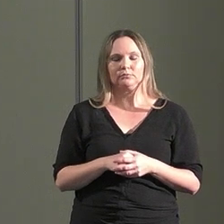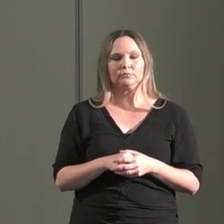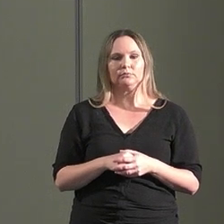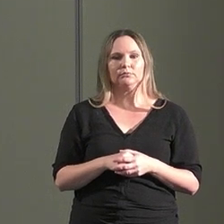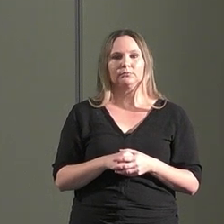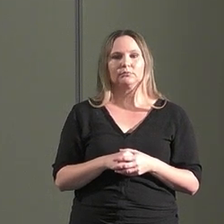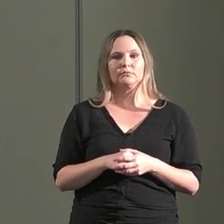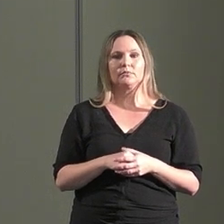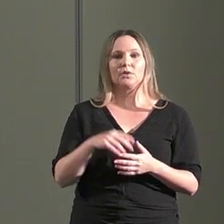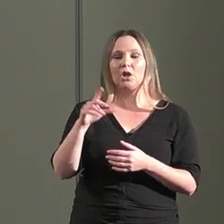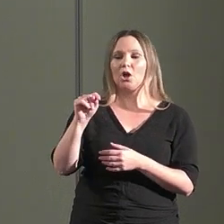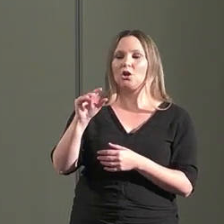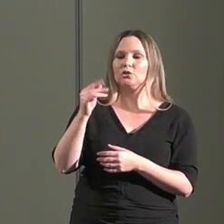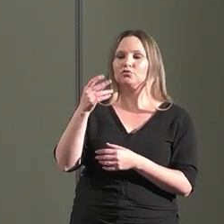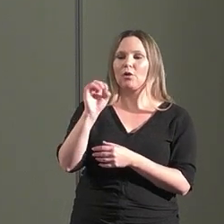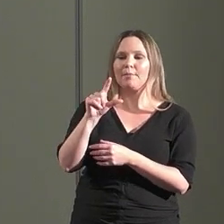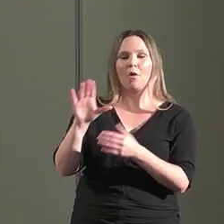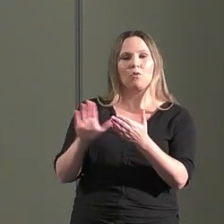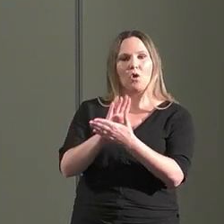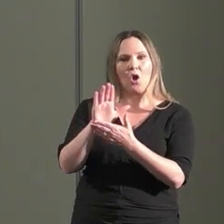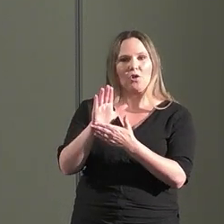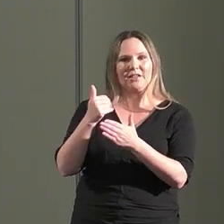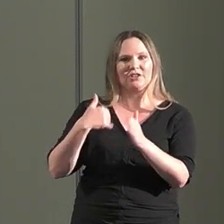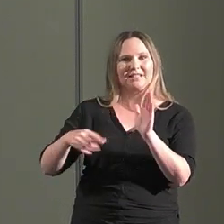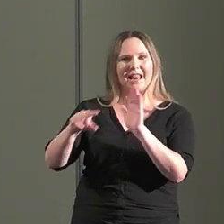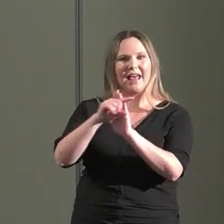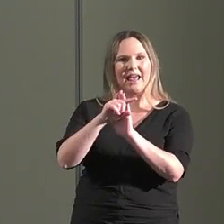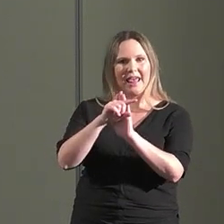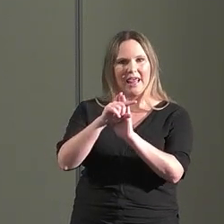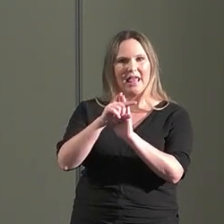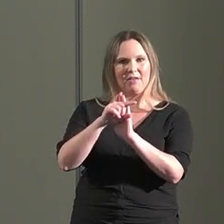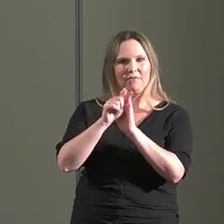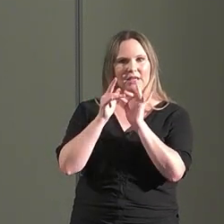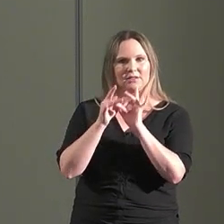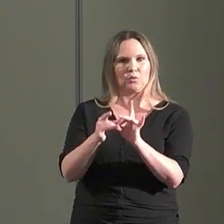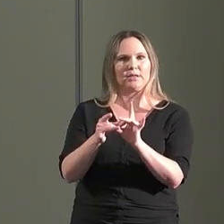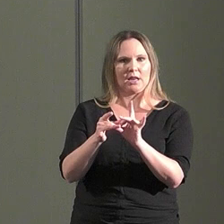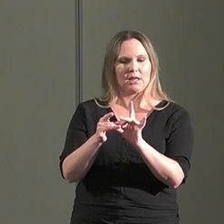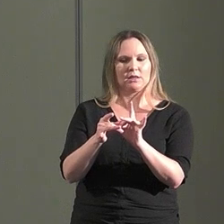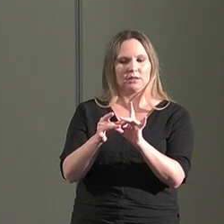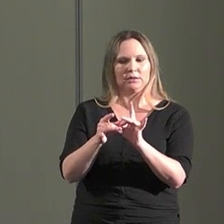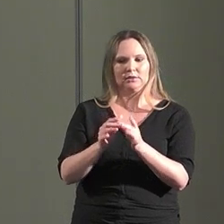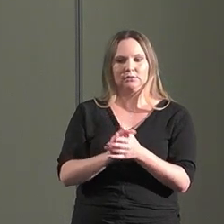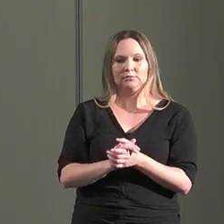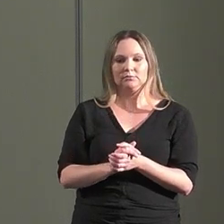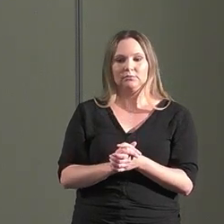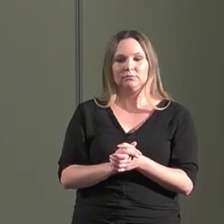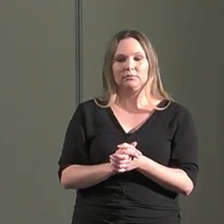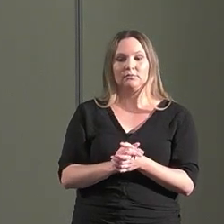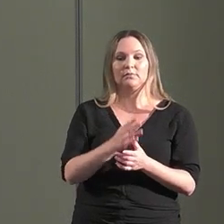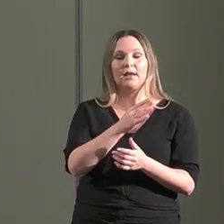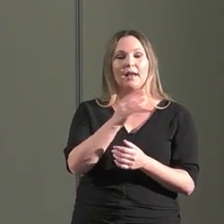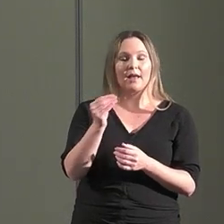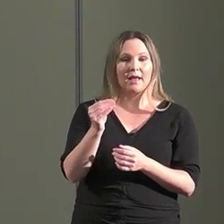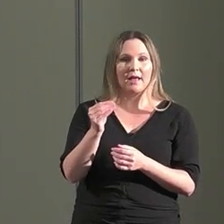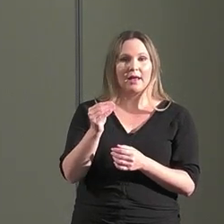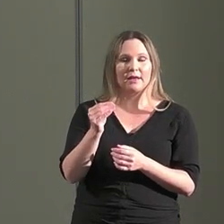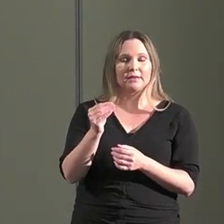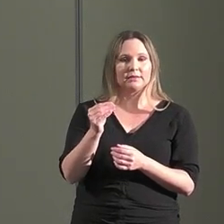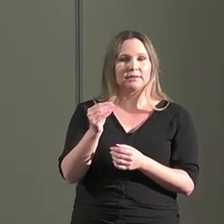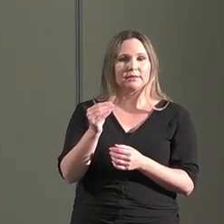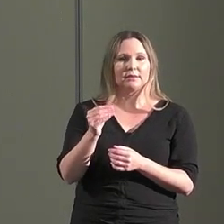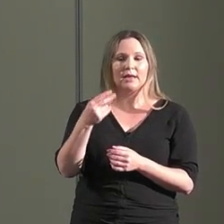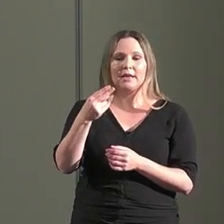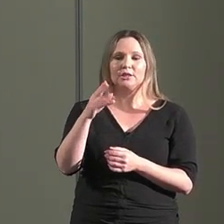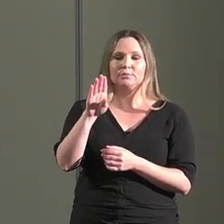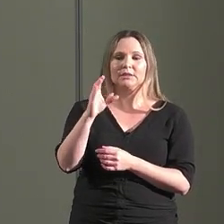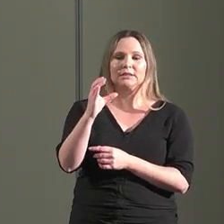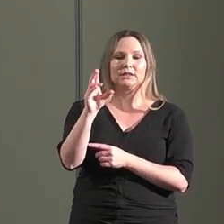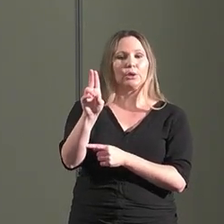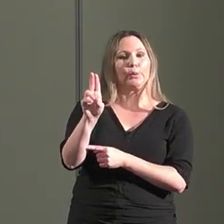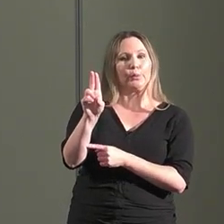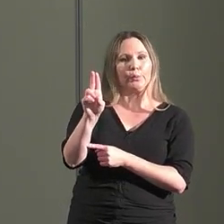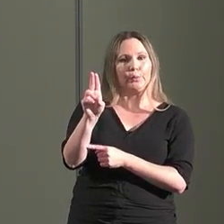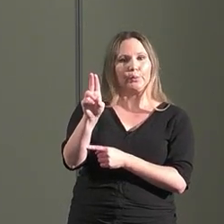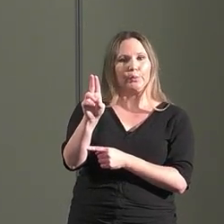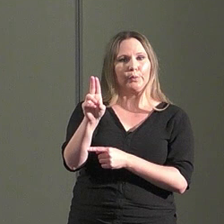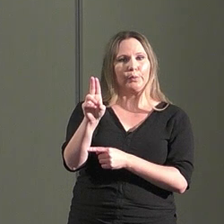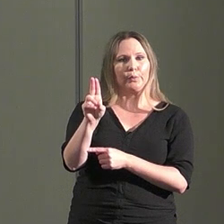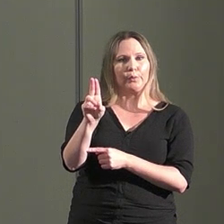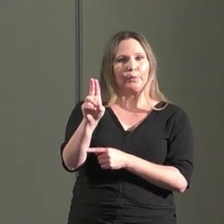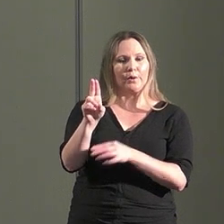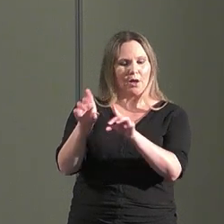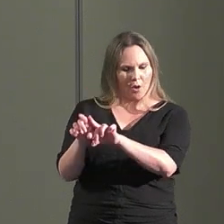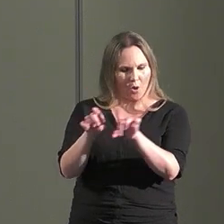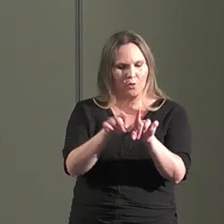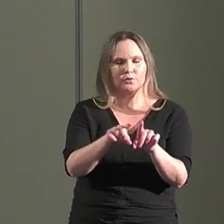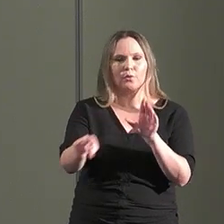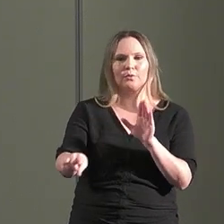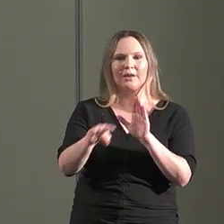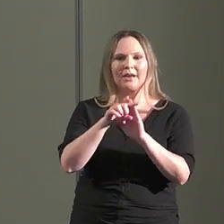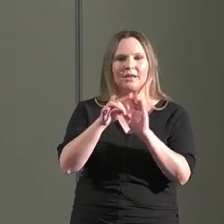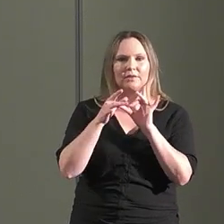Being a tribal college is negatively associated and being a HBCU is also negatively associated.